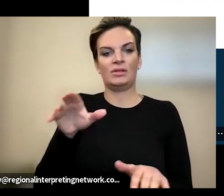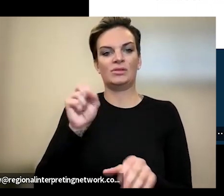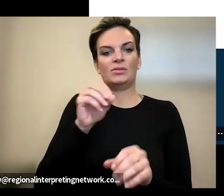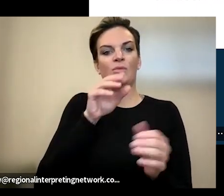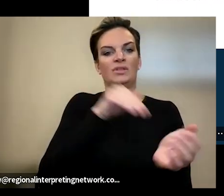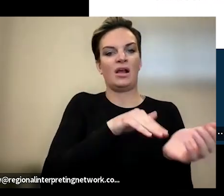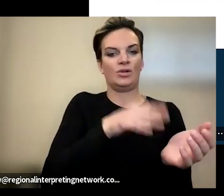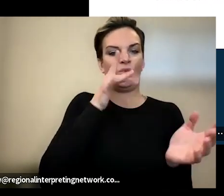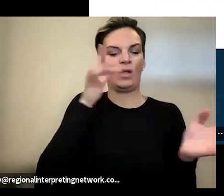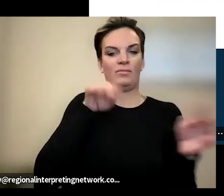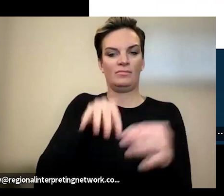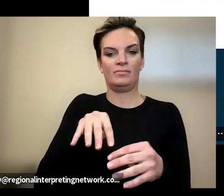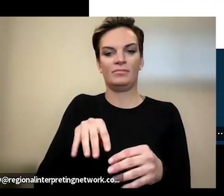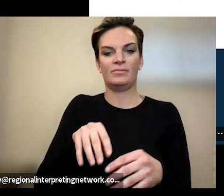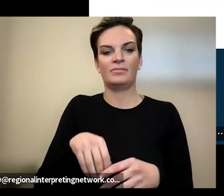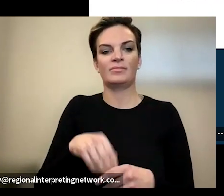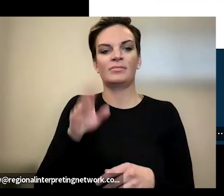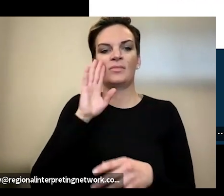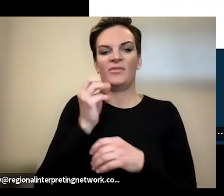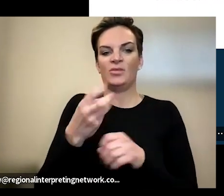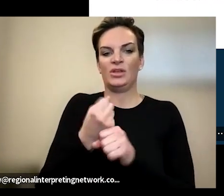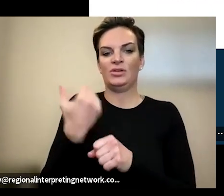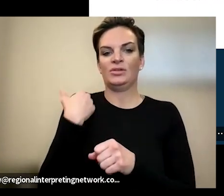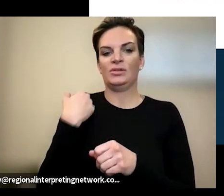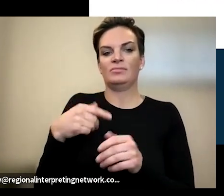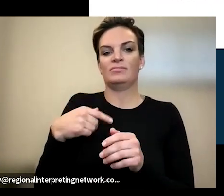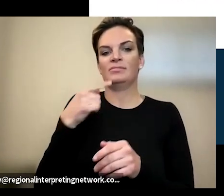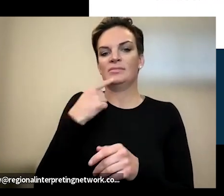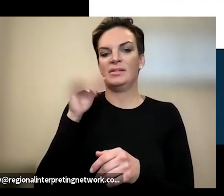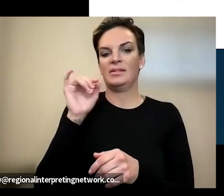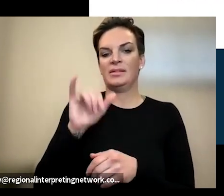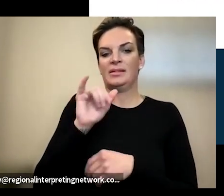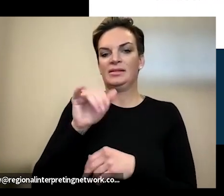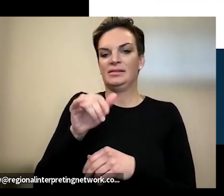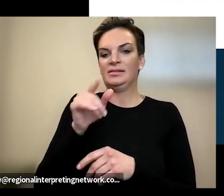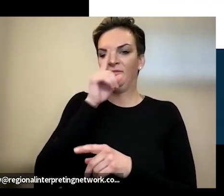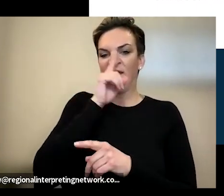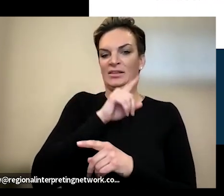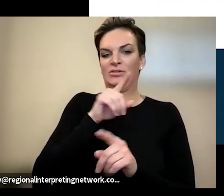a series of exposes over the past few years have shown that this factitious disorder